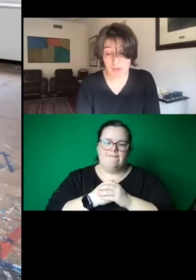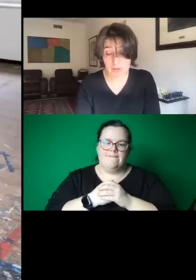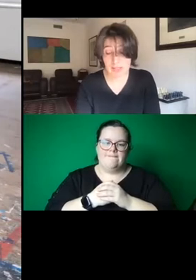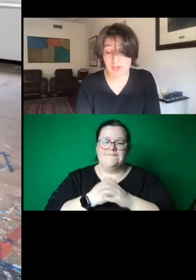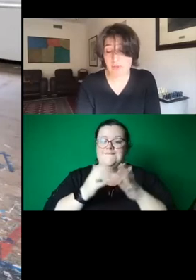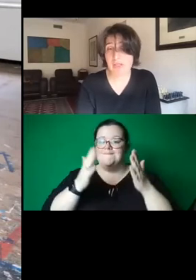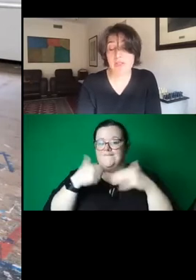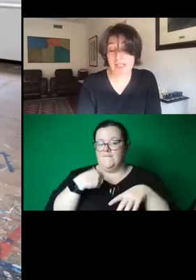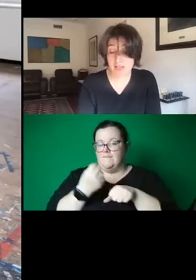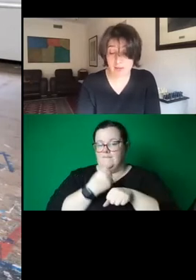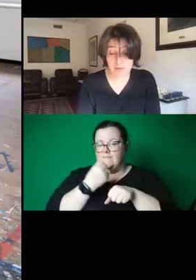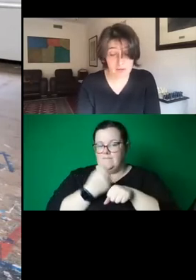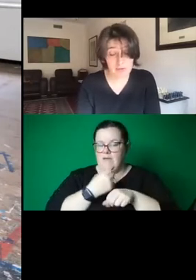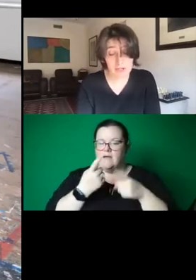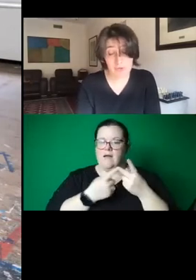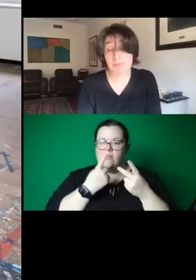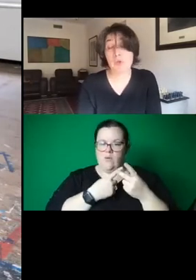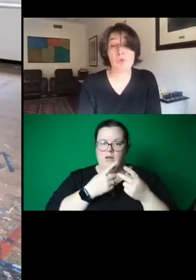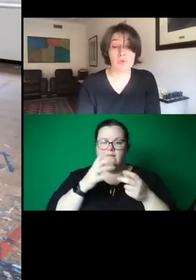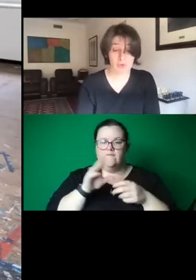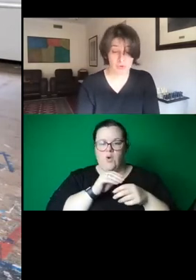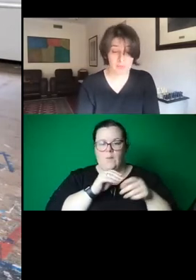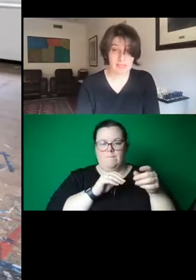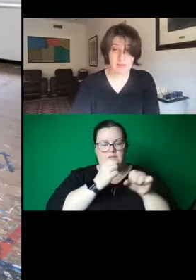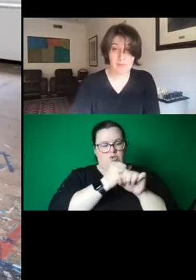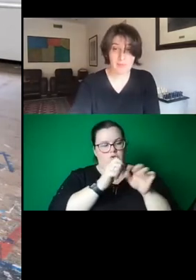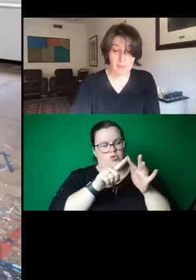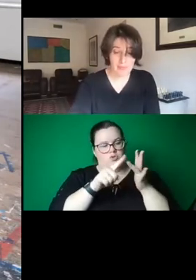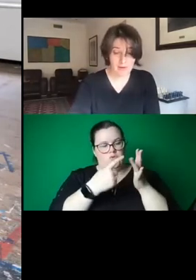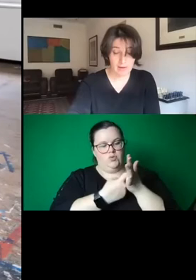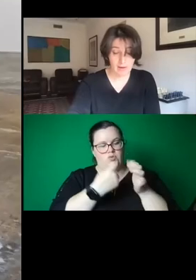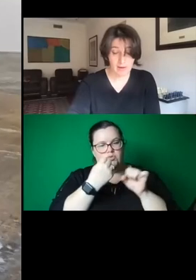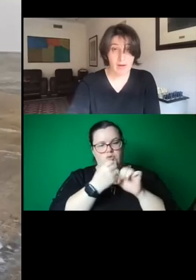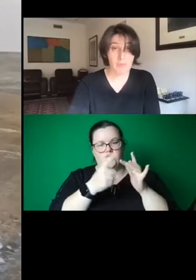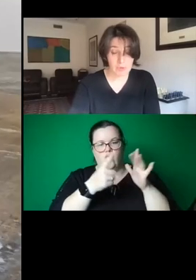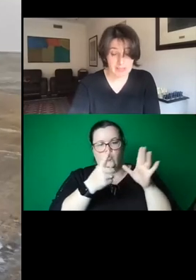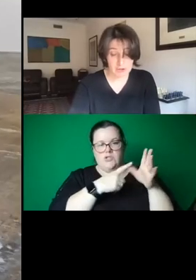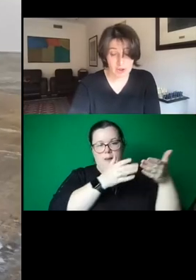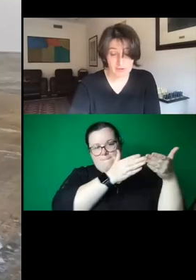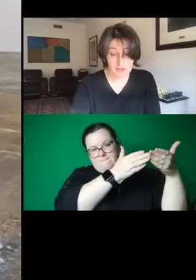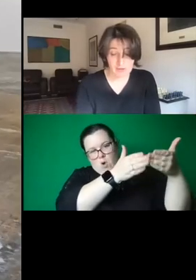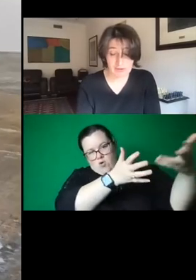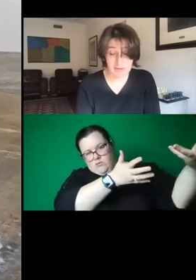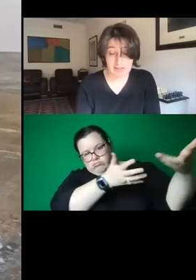in a shipping container fresh off the boat so to speak monumental shift references the